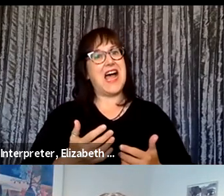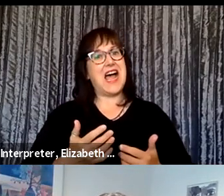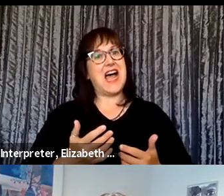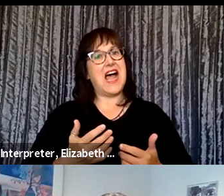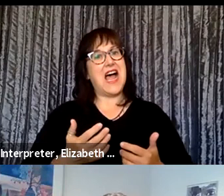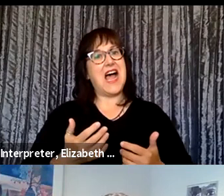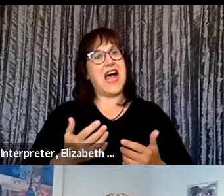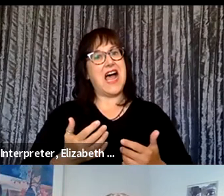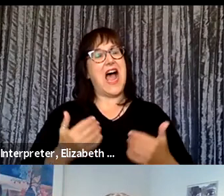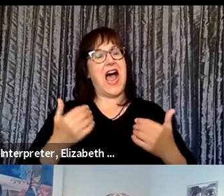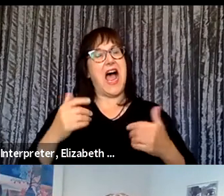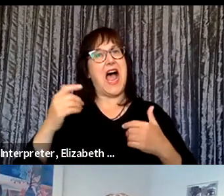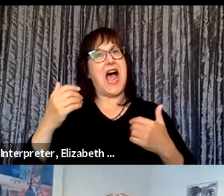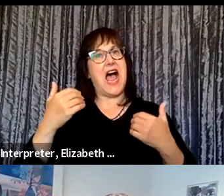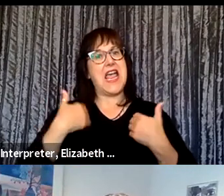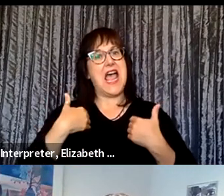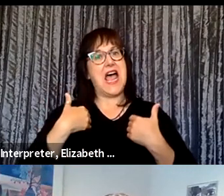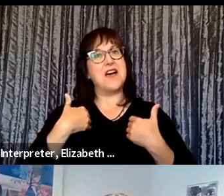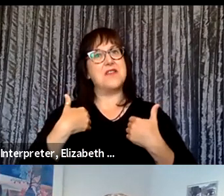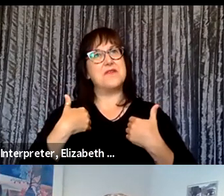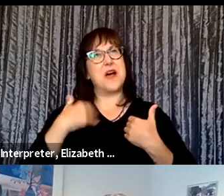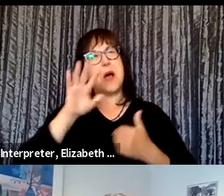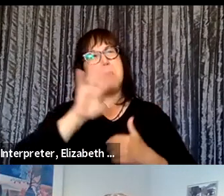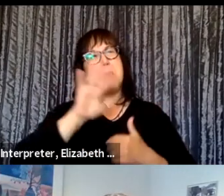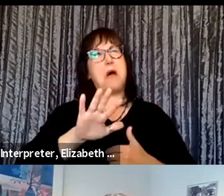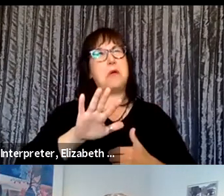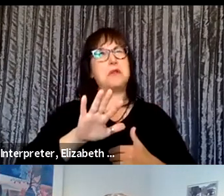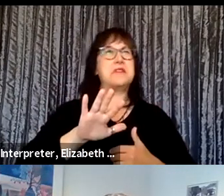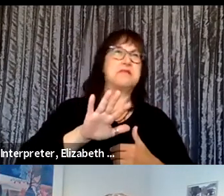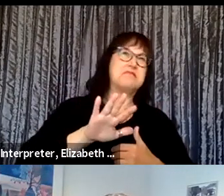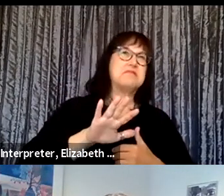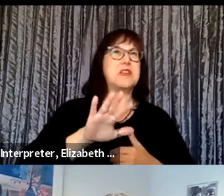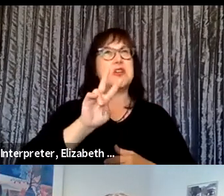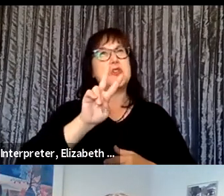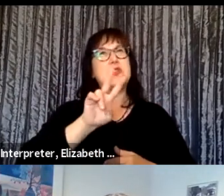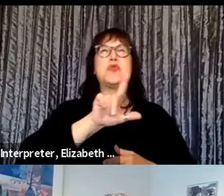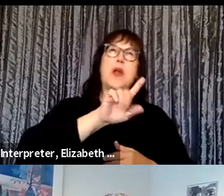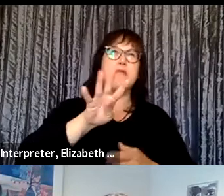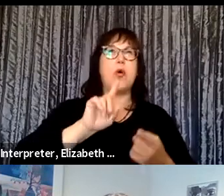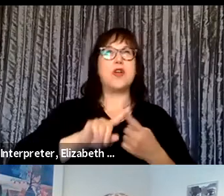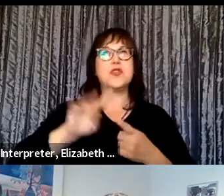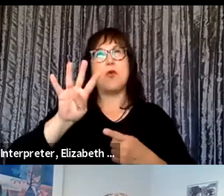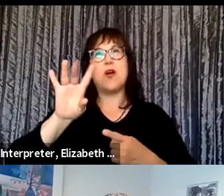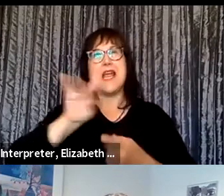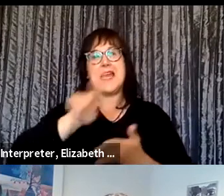after I watch that film about 24 to 48 hours. So, you know, that's, that's part of the journey, too.